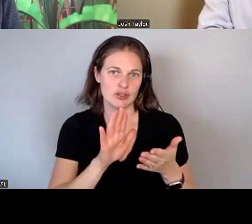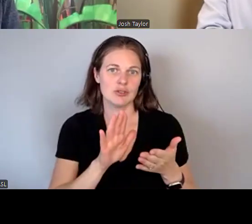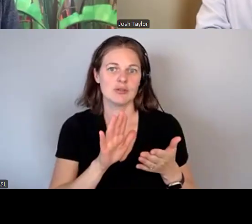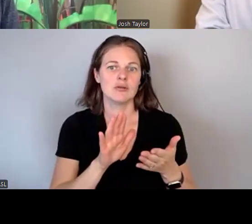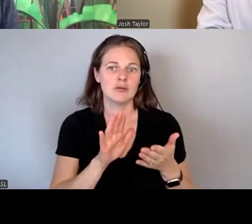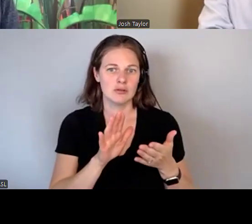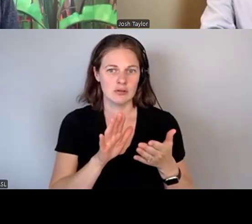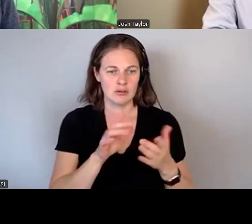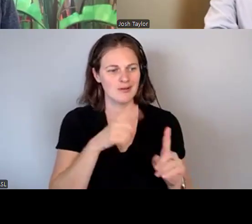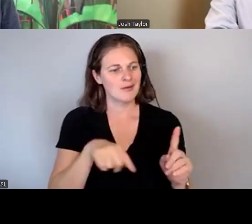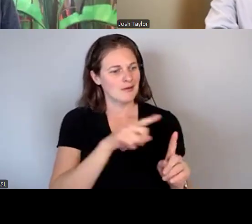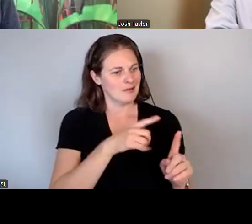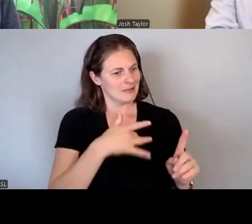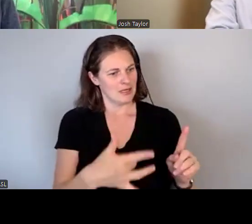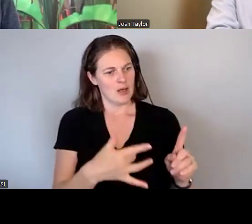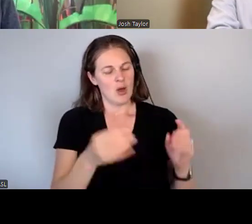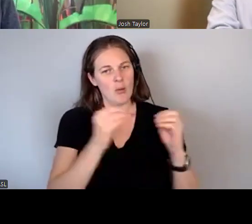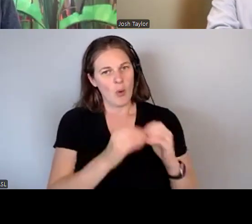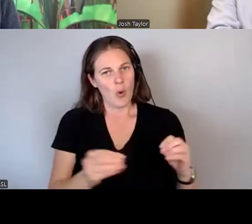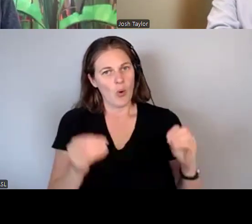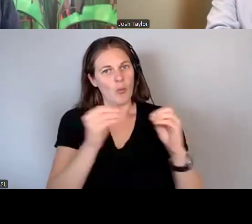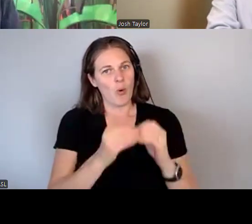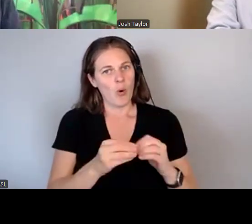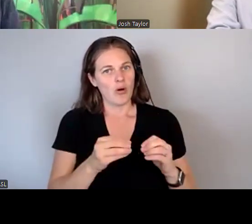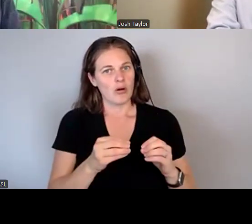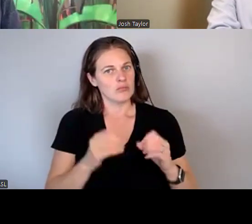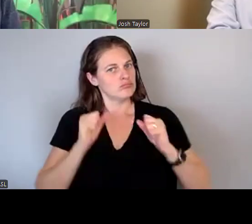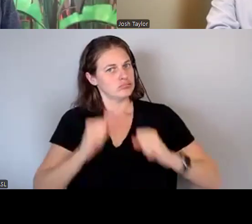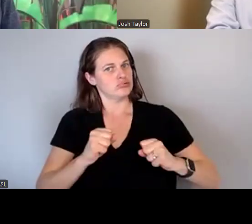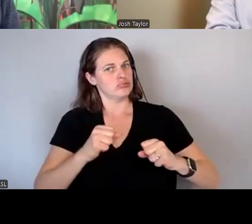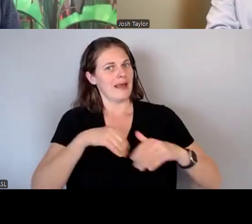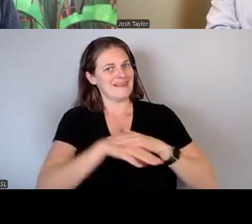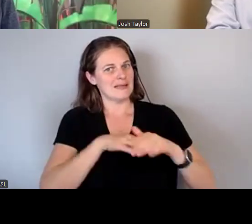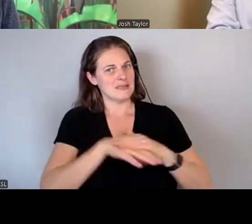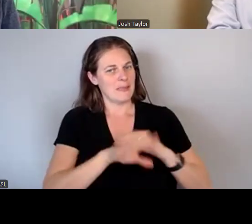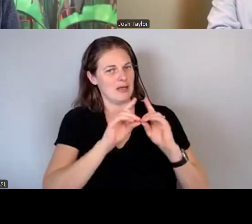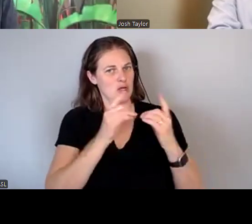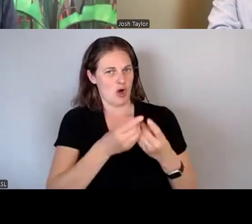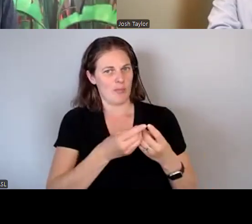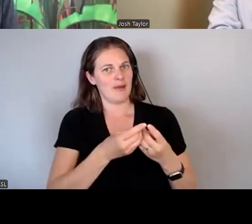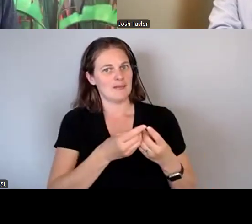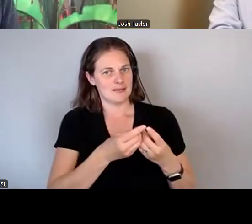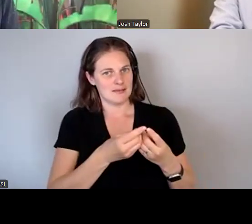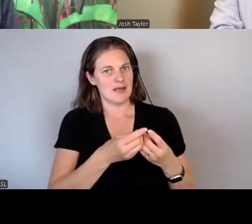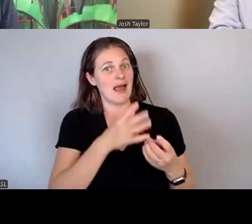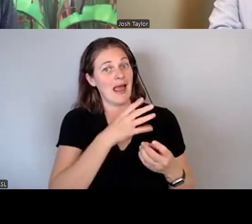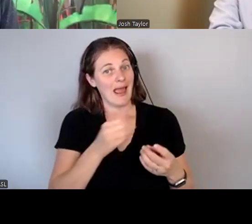more and more really robust accessibility departments and also employment departments.